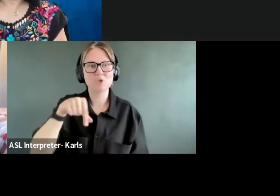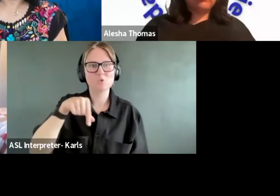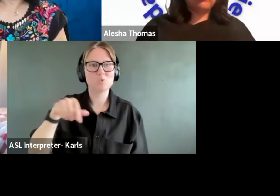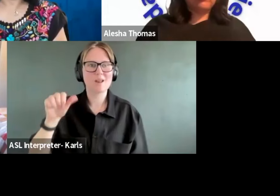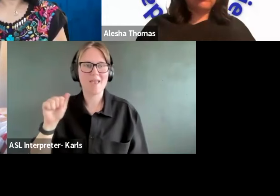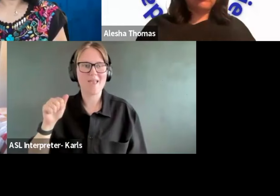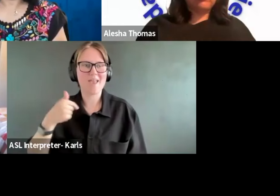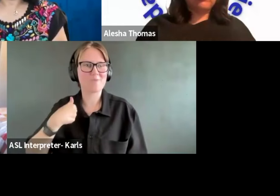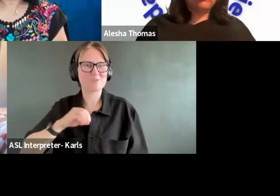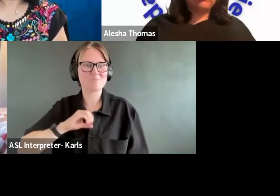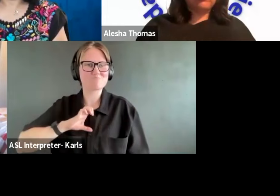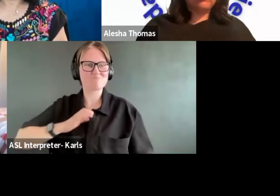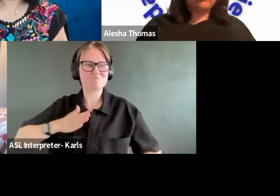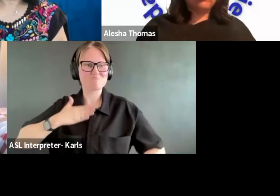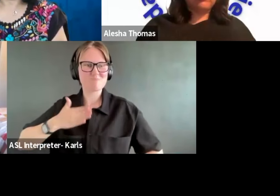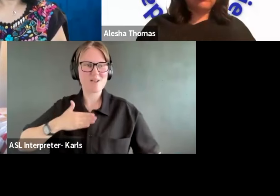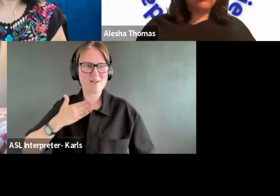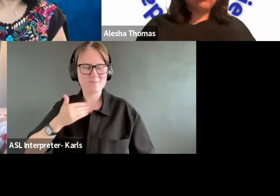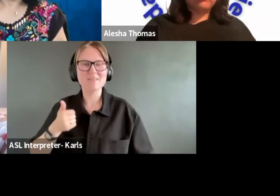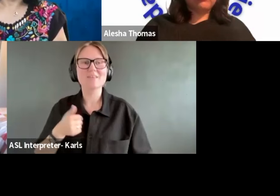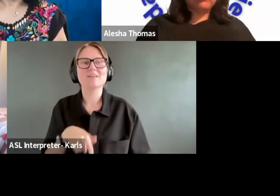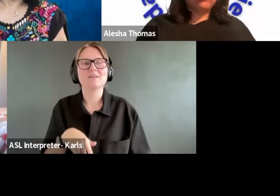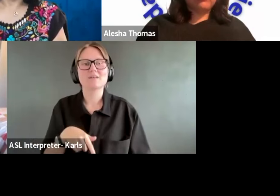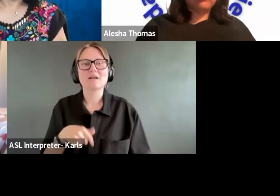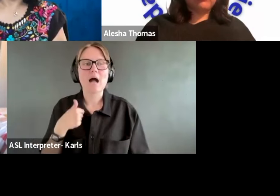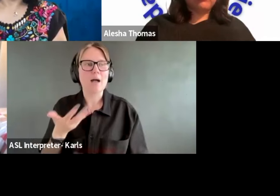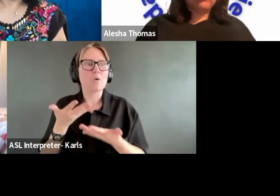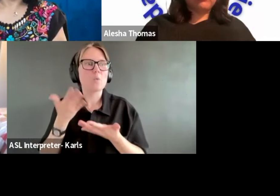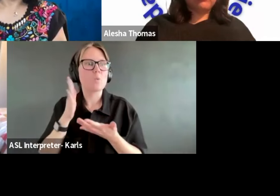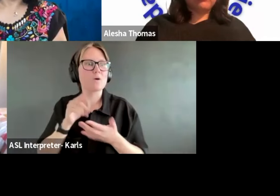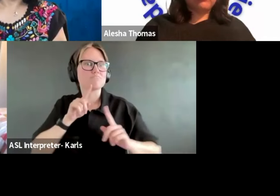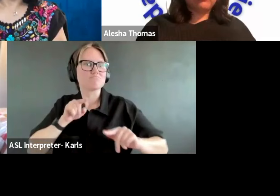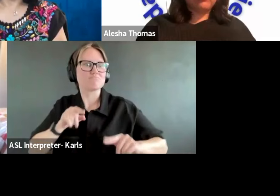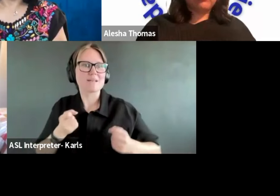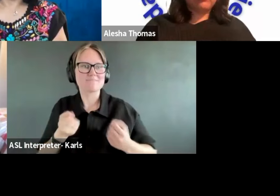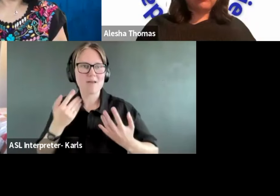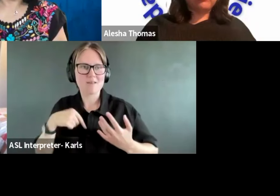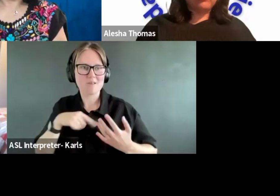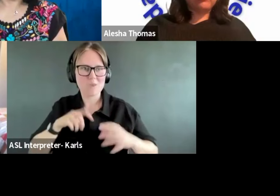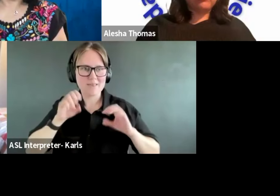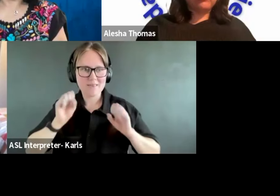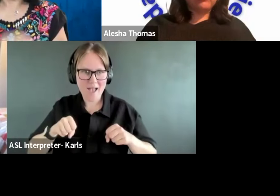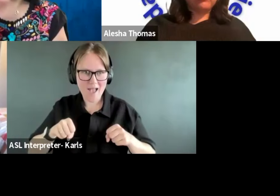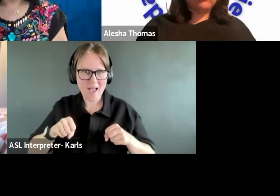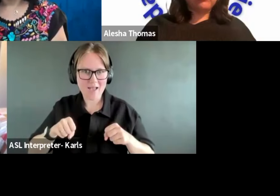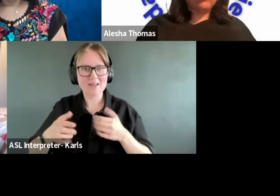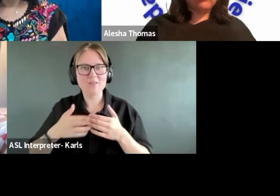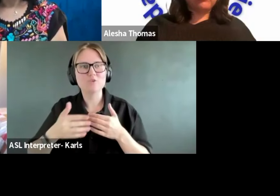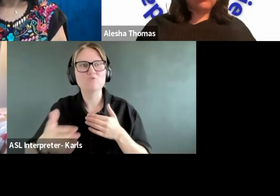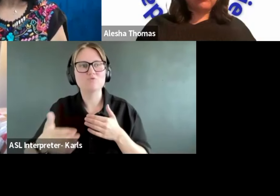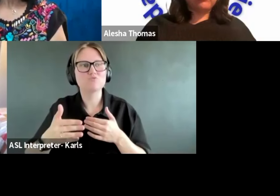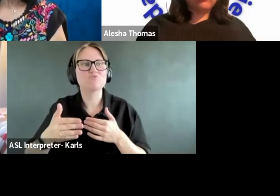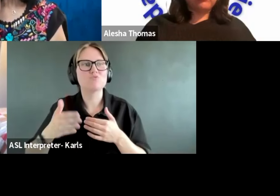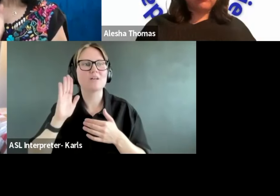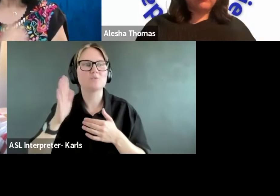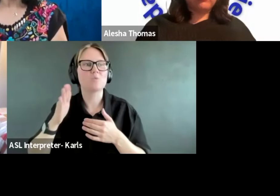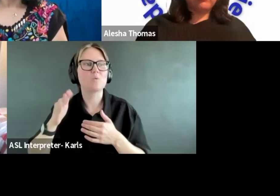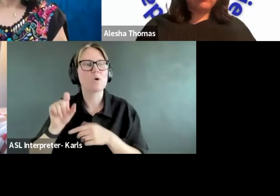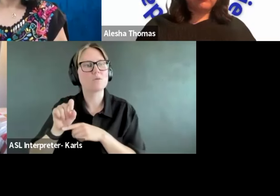I'm going to address as many of these as I can, and the rest will be coming in a Q&A doc ent. We have lots of comments in the